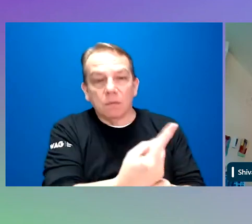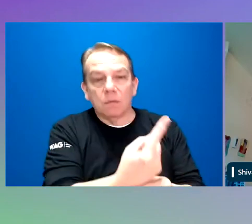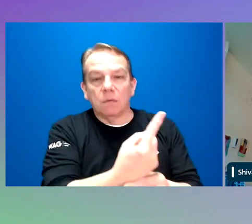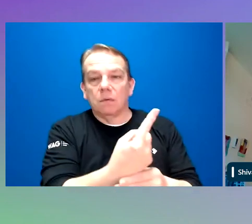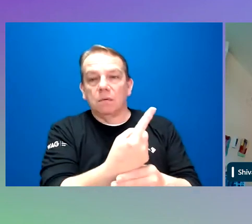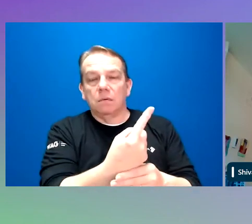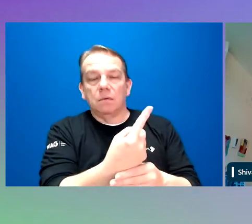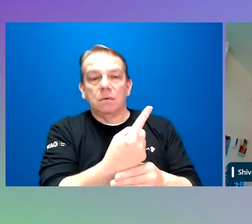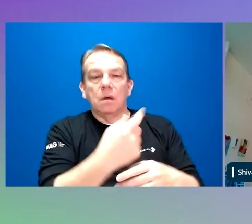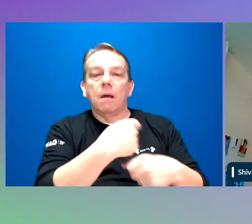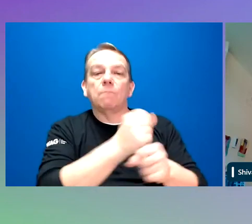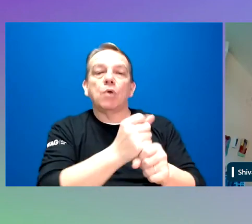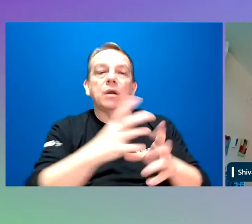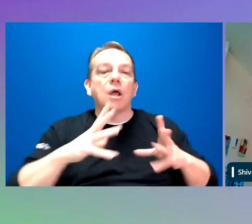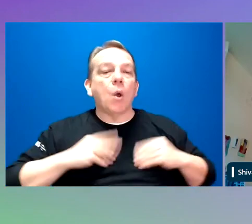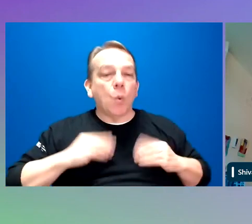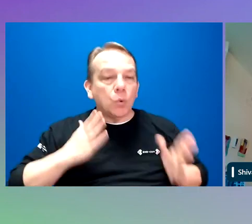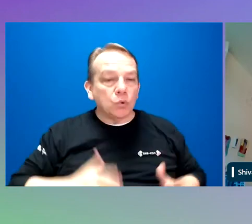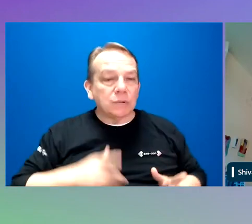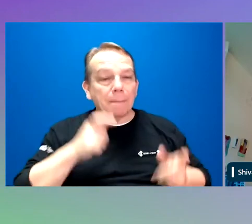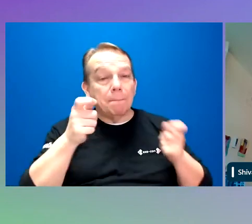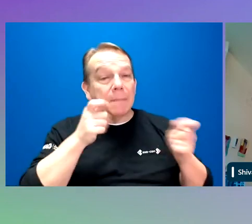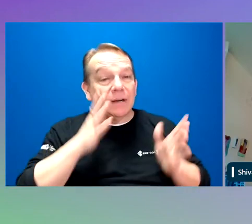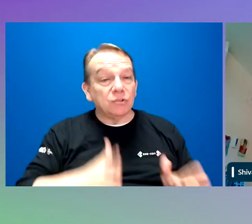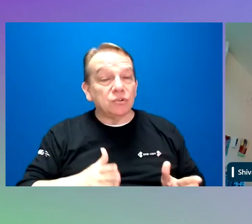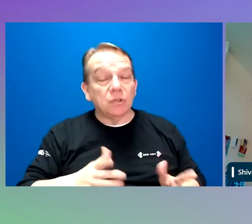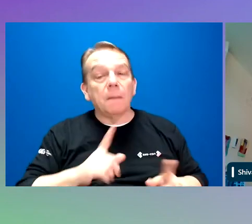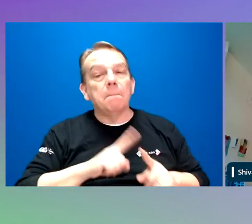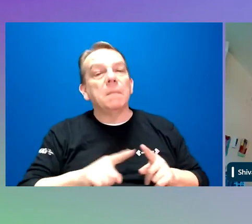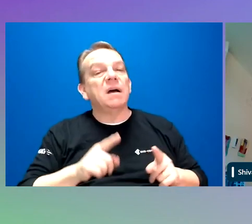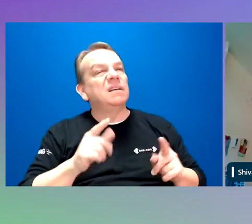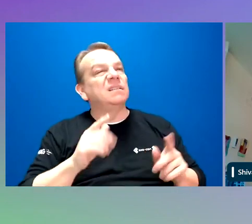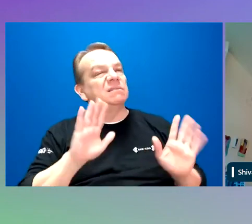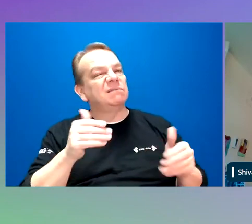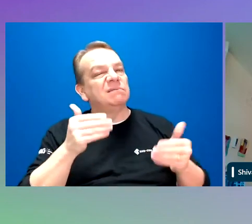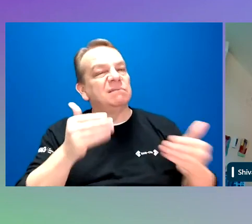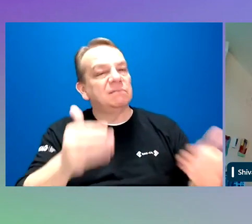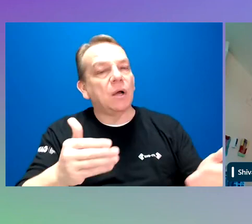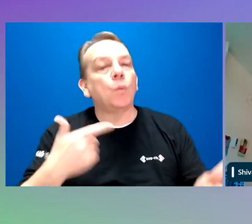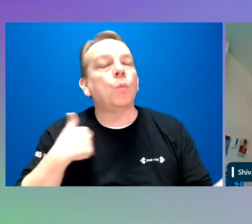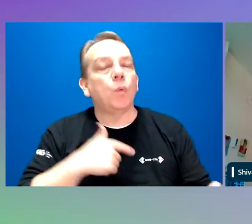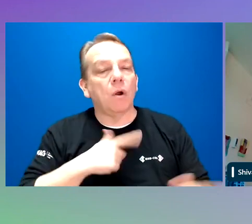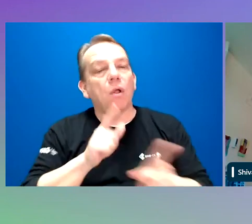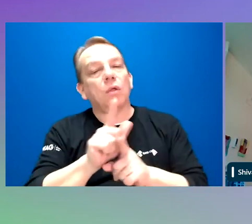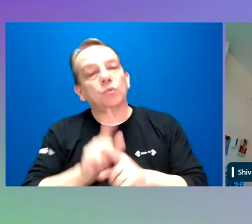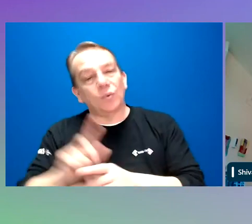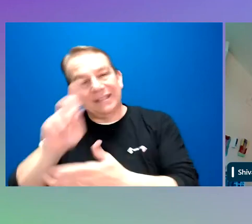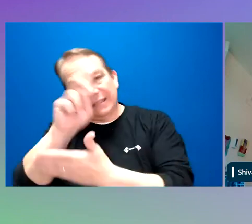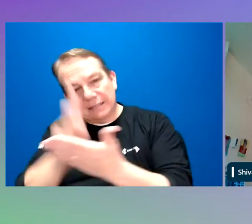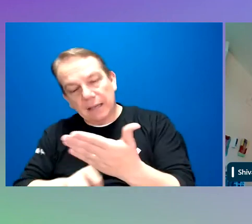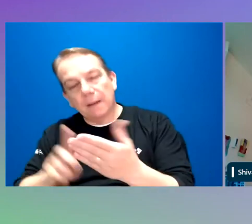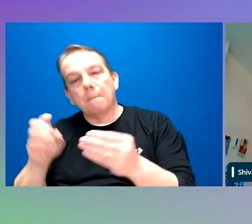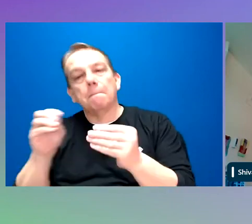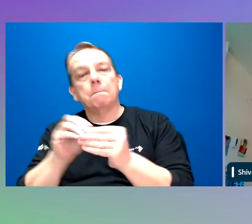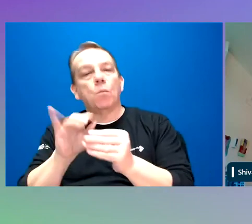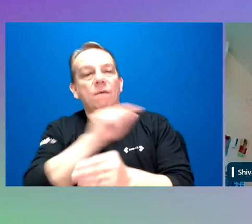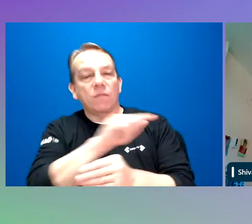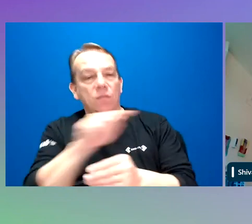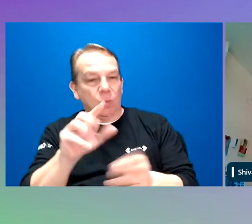product owners manager. But moving forward, we are also designing, um, more of those